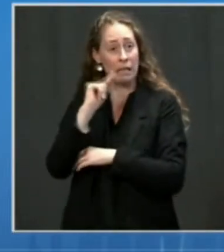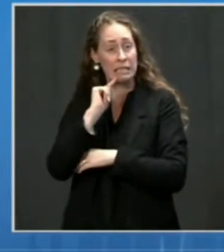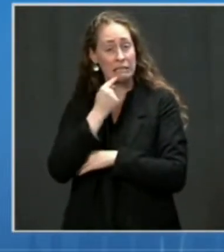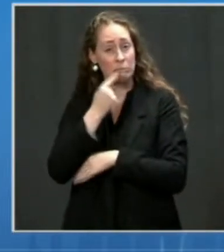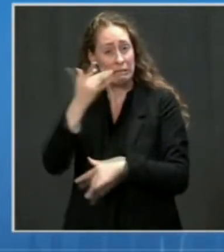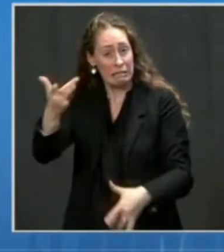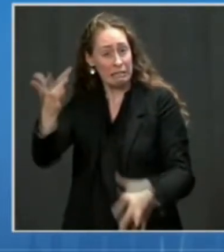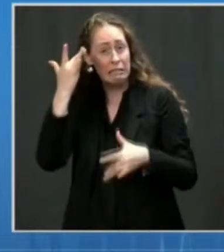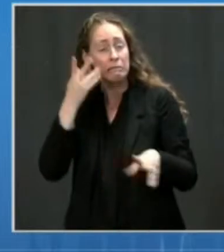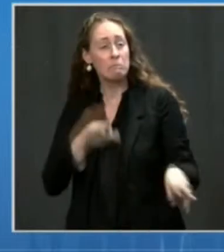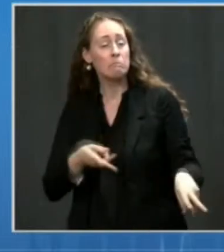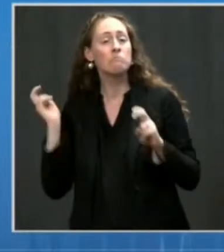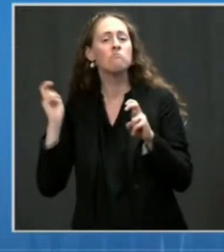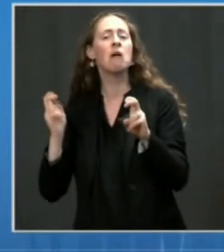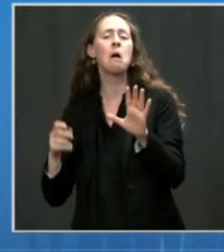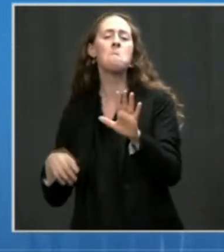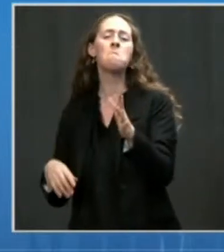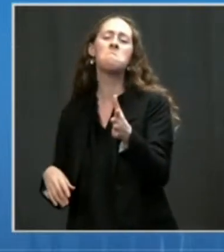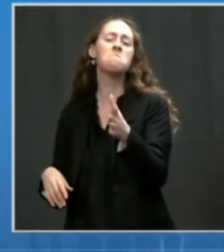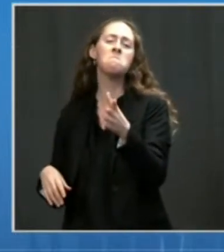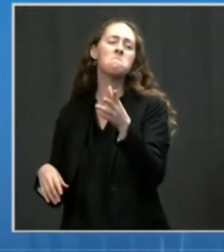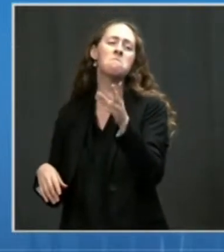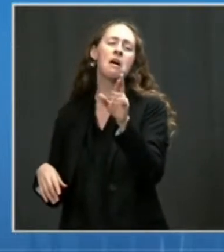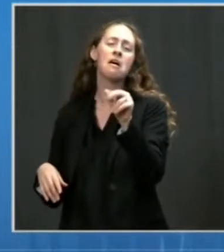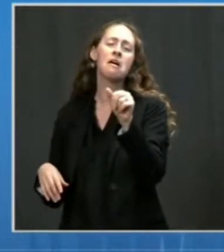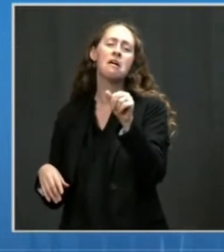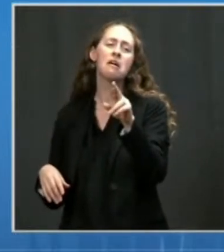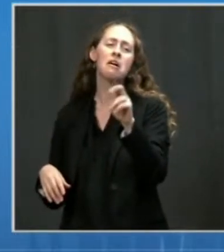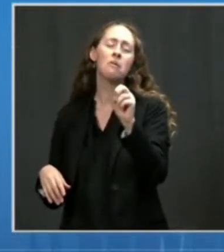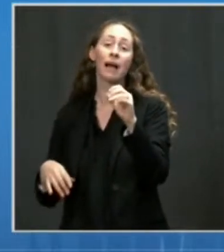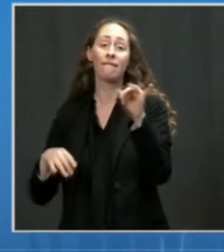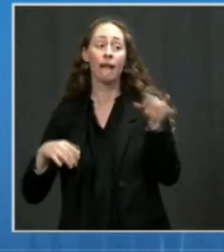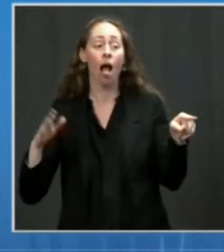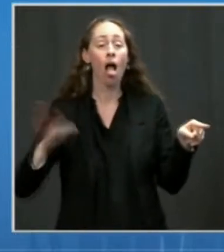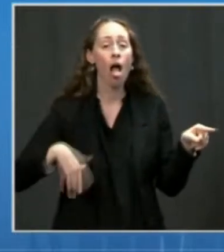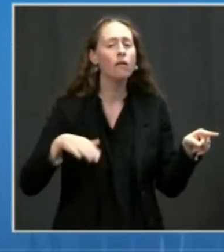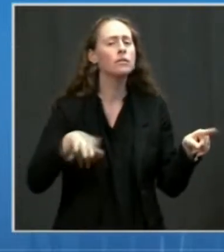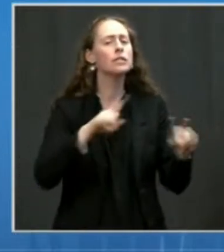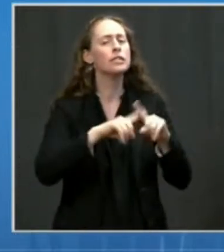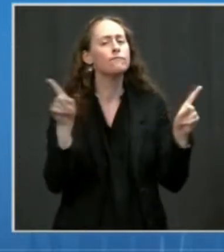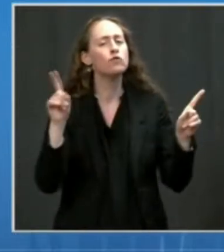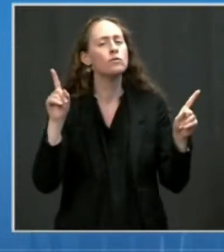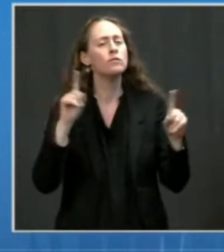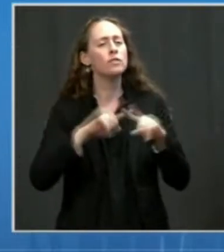BREAKTHROUGH INFECTION, THE ODDS OF THEM GETTING SICK IN THE FIRST PLACE ARE FAR LOWER THAN THOSE WHO ARE